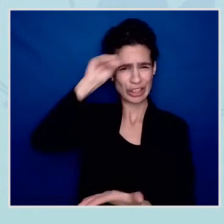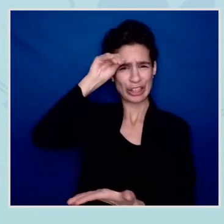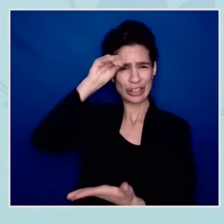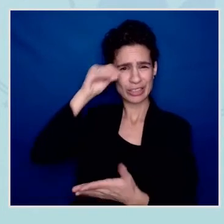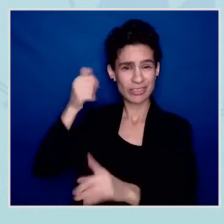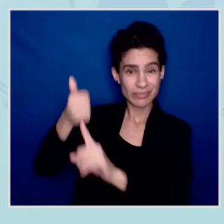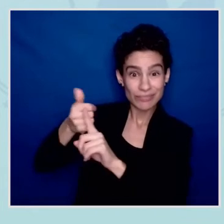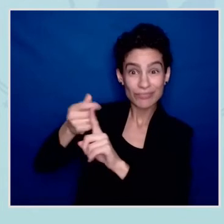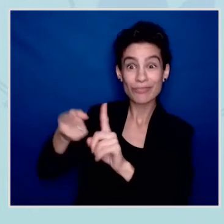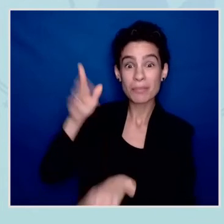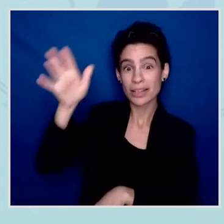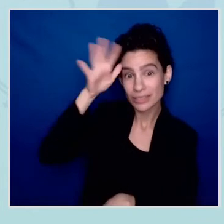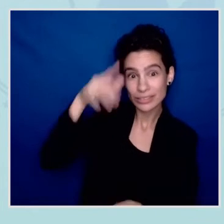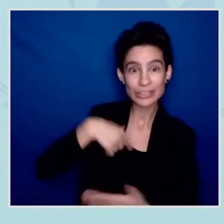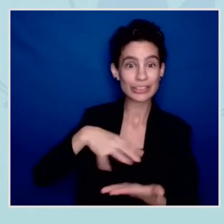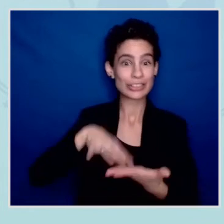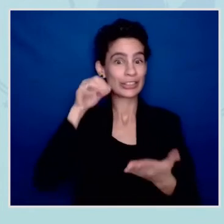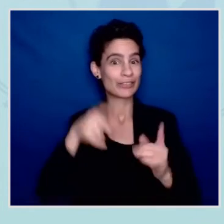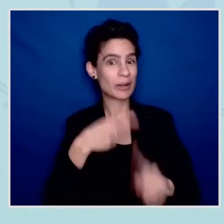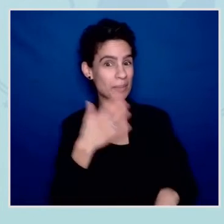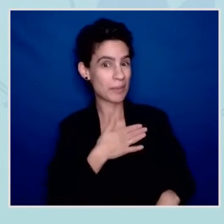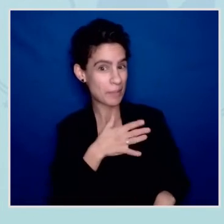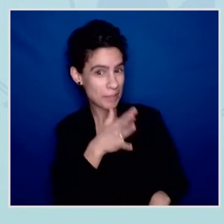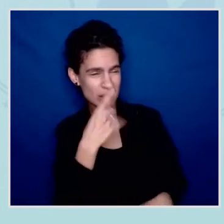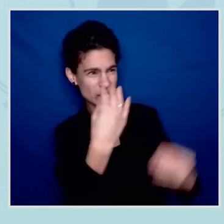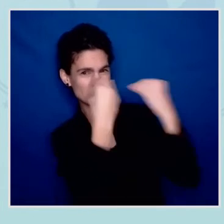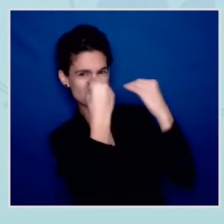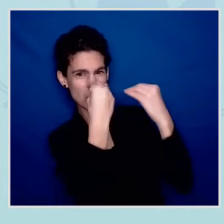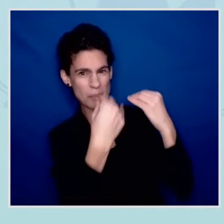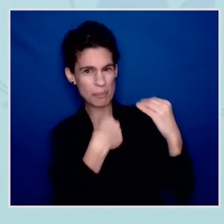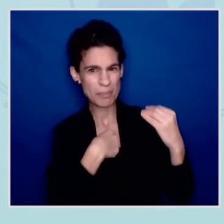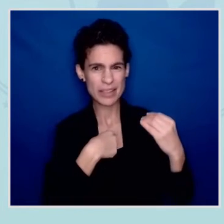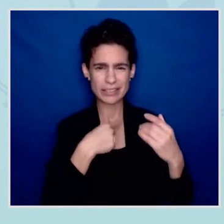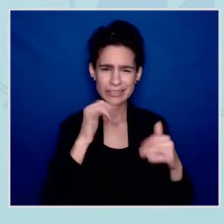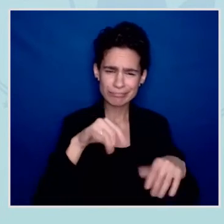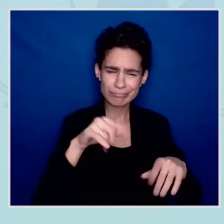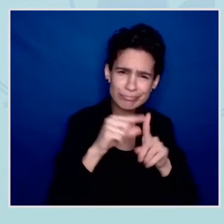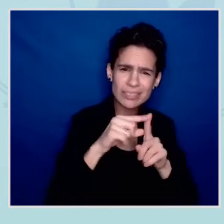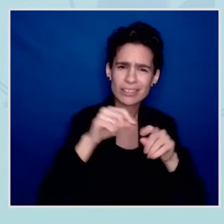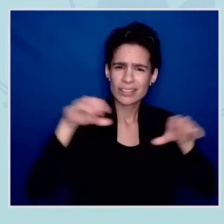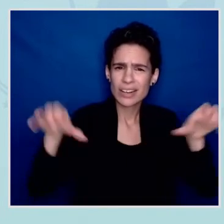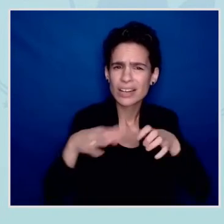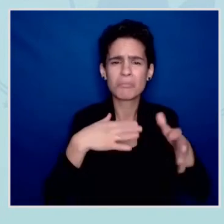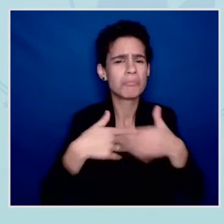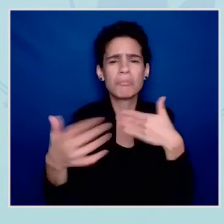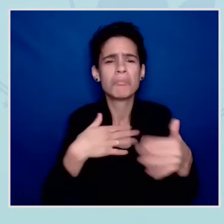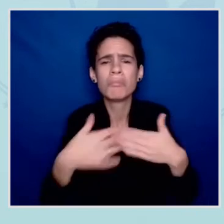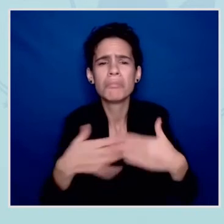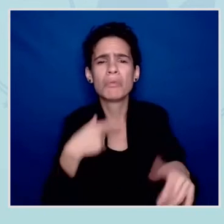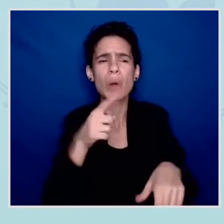PAYCHECK. IT'S ABOUT DIGNITY, AND RESPECT . JOE LEARNED THAT LESSON FROM